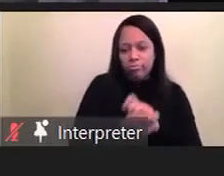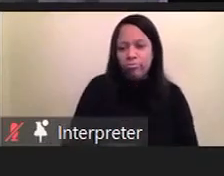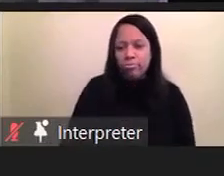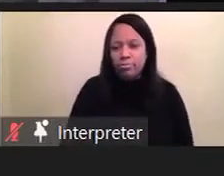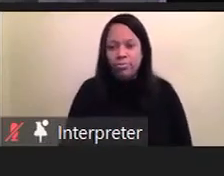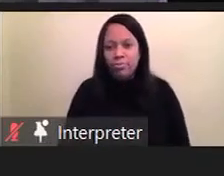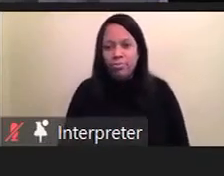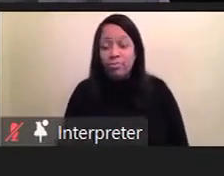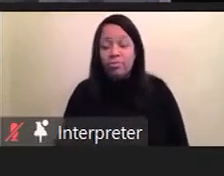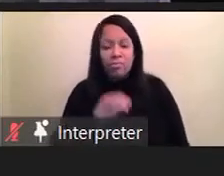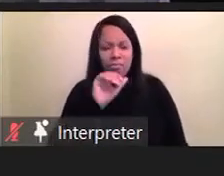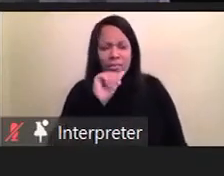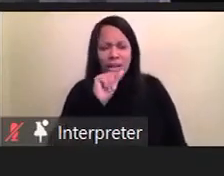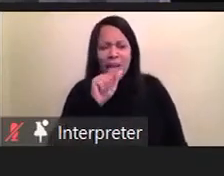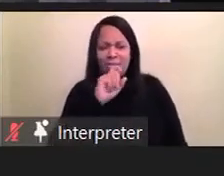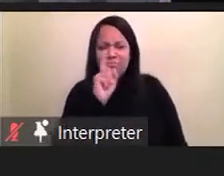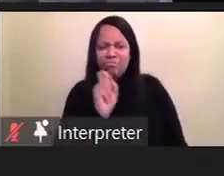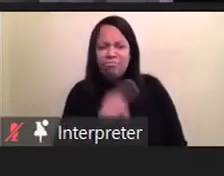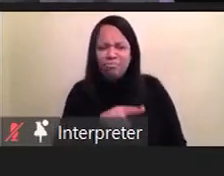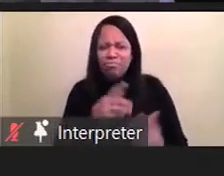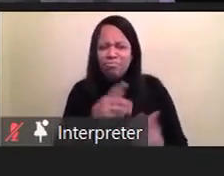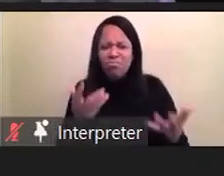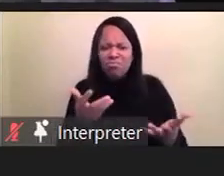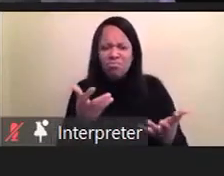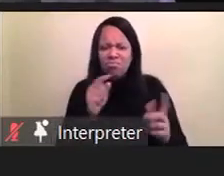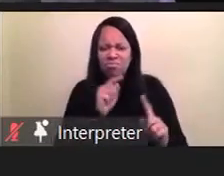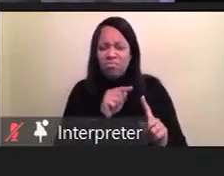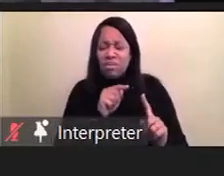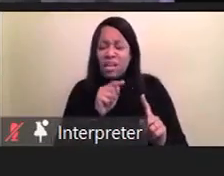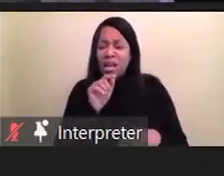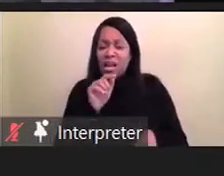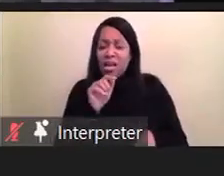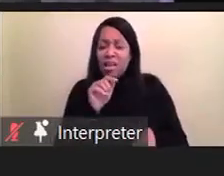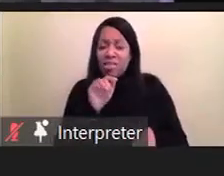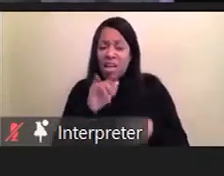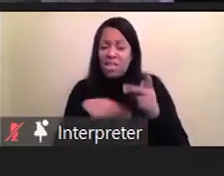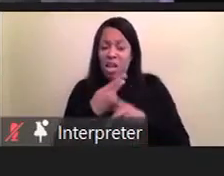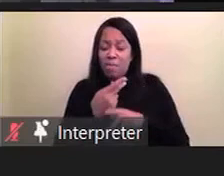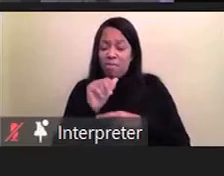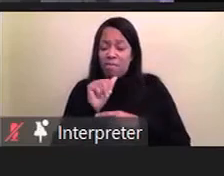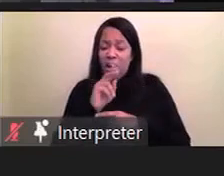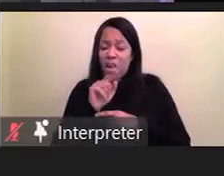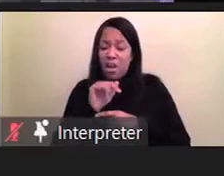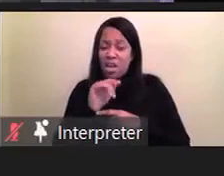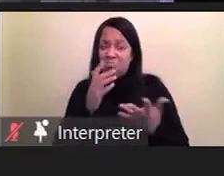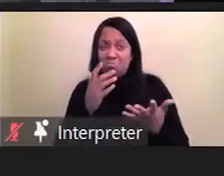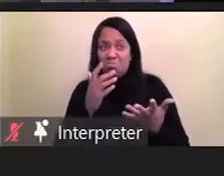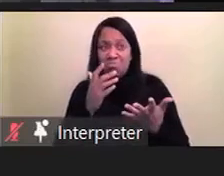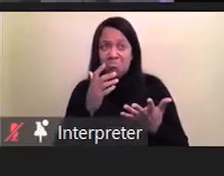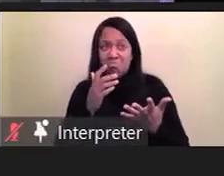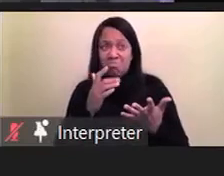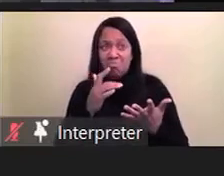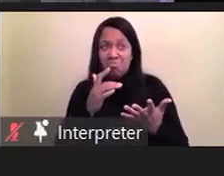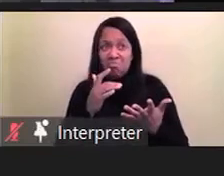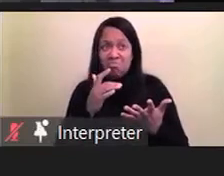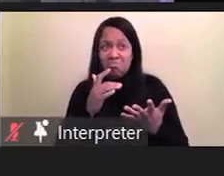be viewed as goodwill from the employer's side?